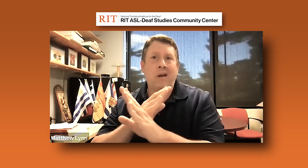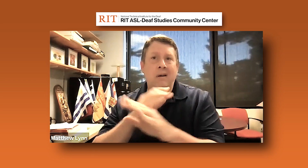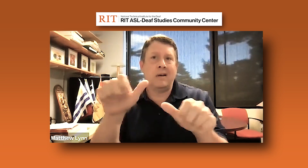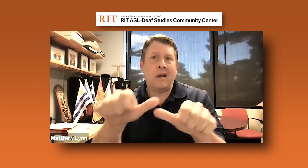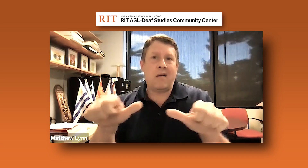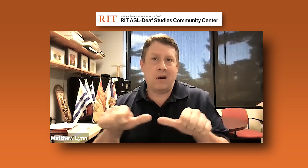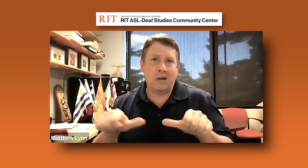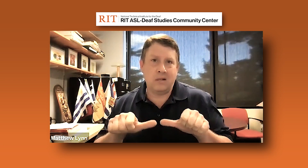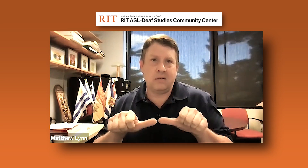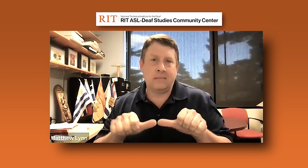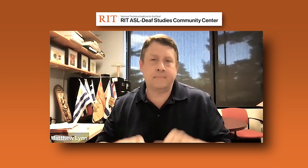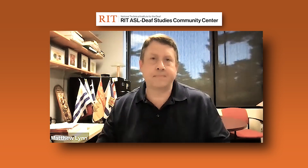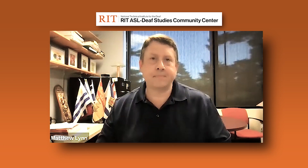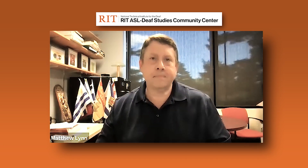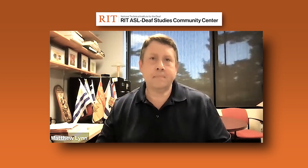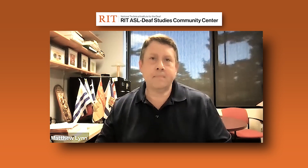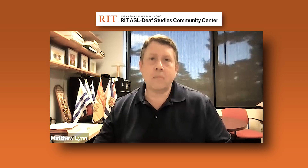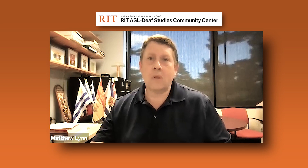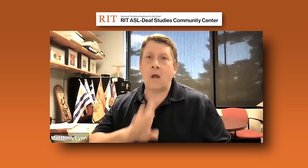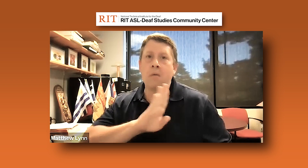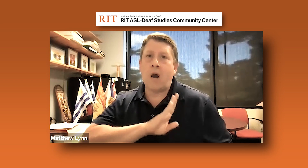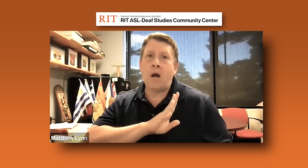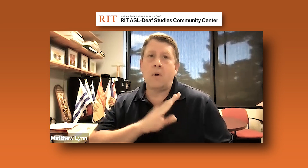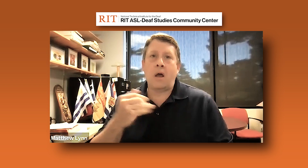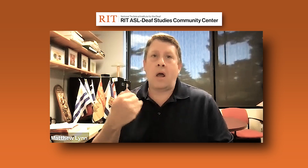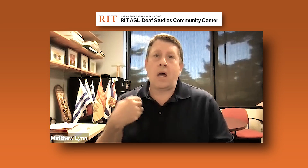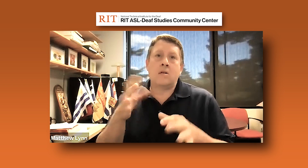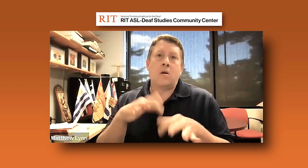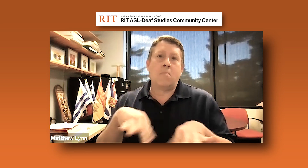related to marine protection areas.